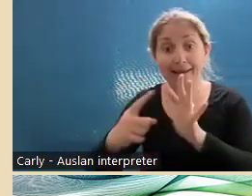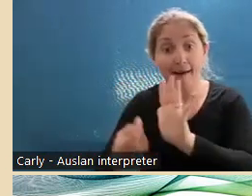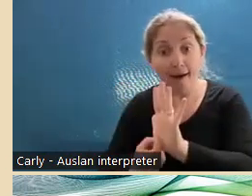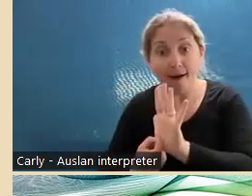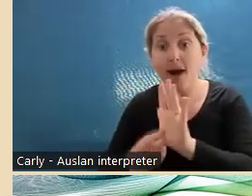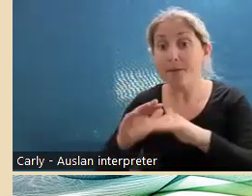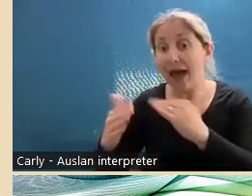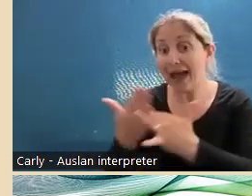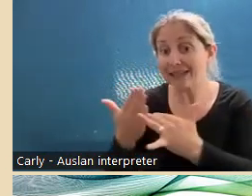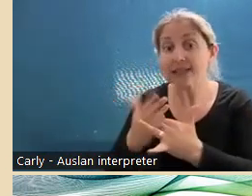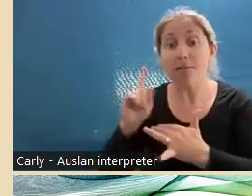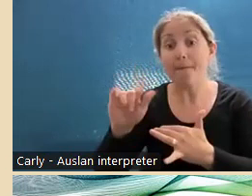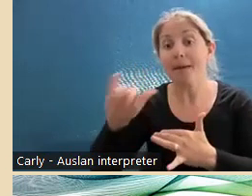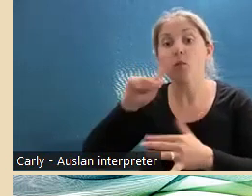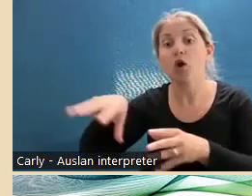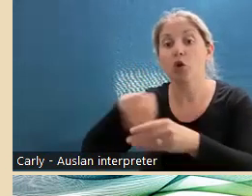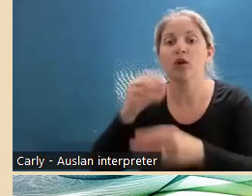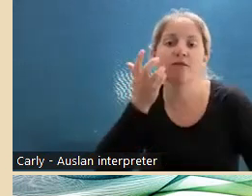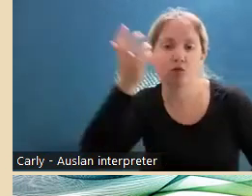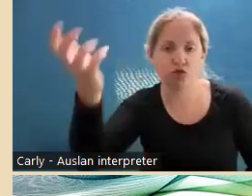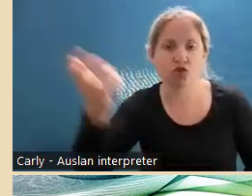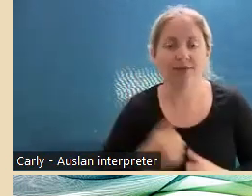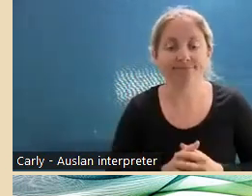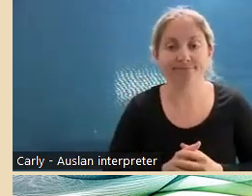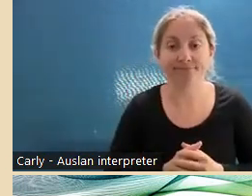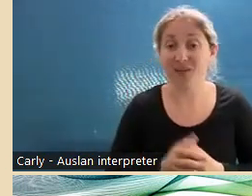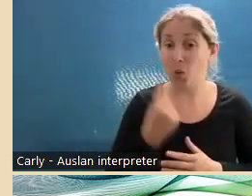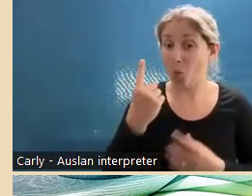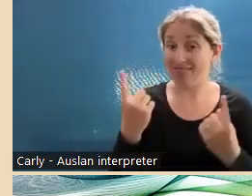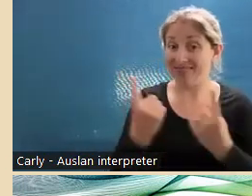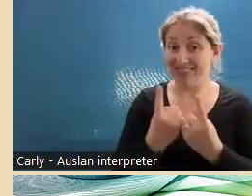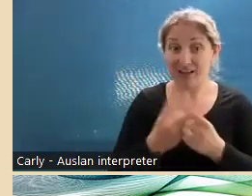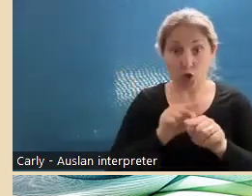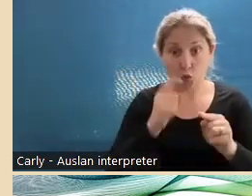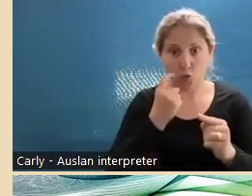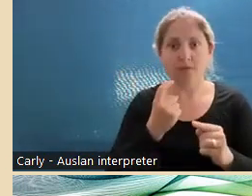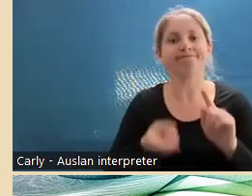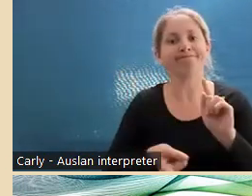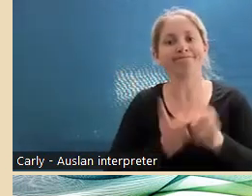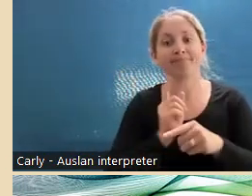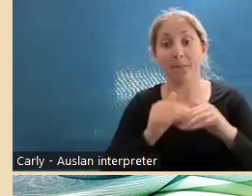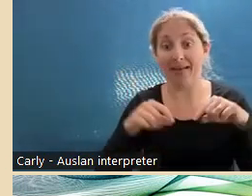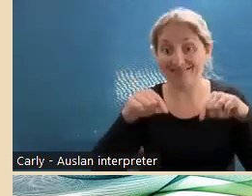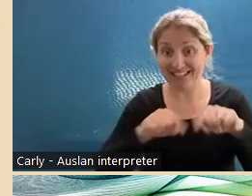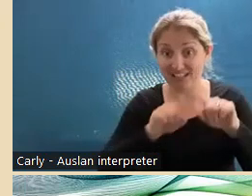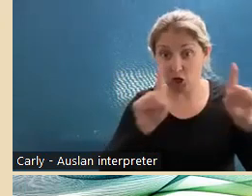I want to reiterate, if there is one key takeaway from this slide and the presentation, you